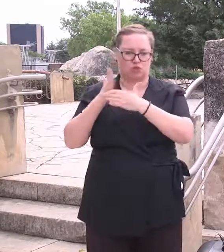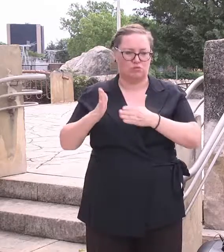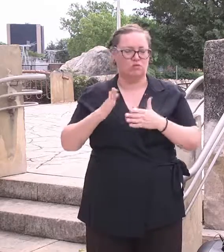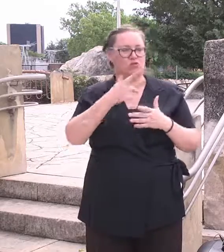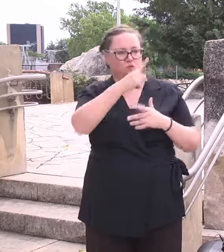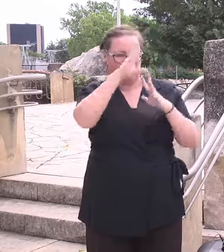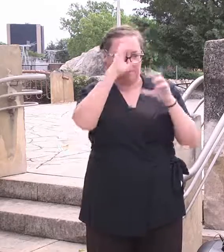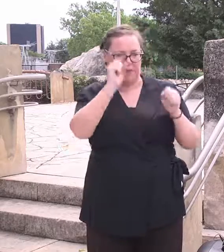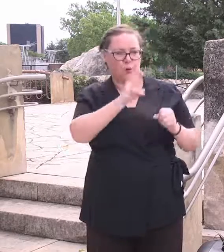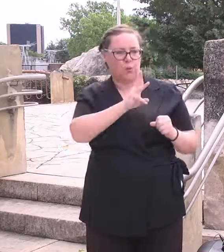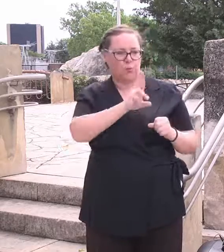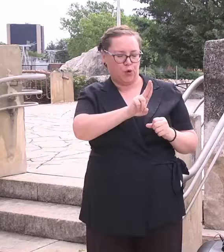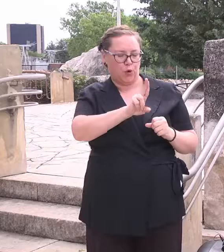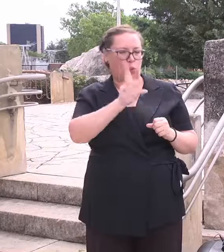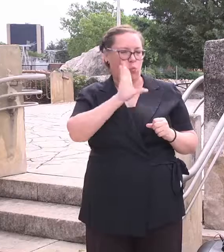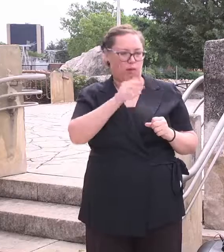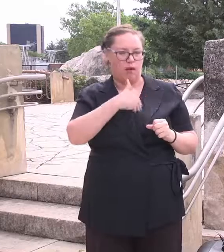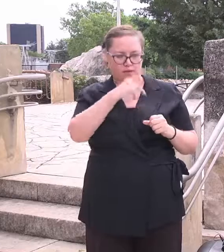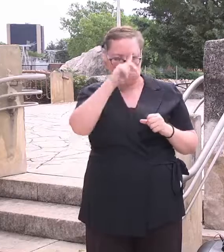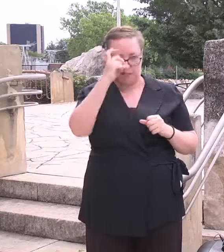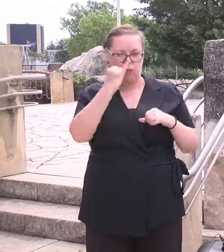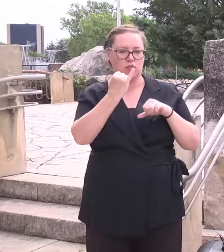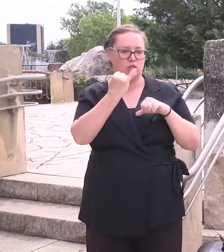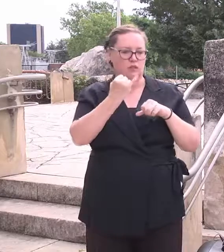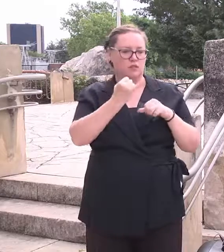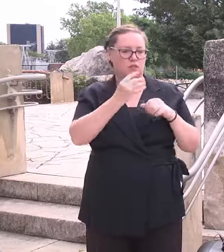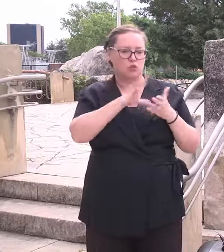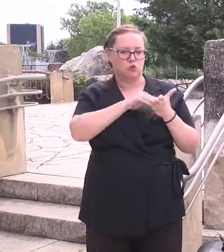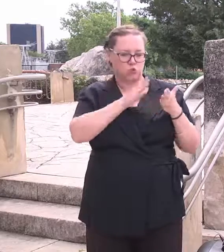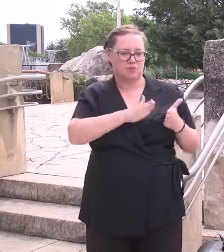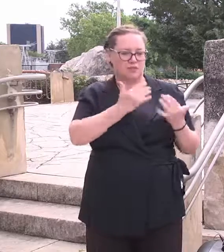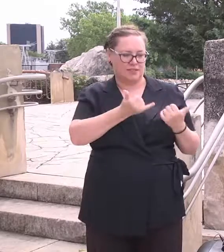going to host an intern summer intern this year we've got other great employer Partners witchar